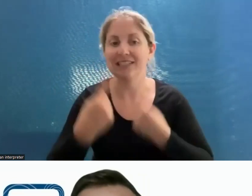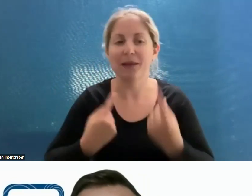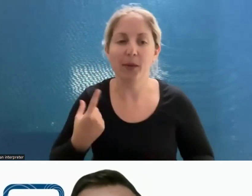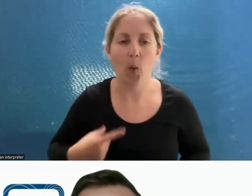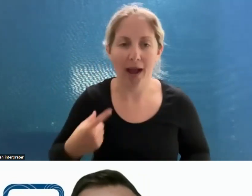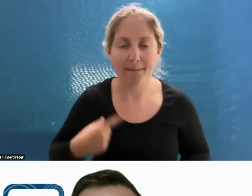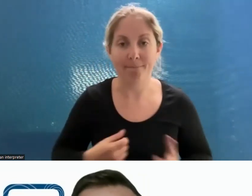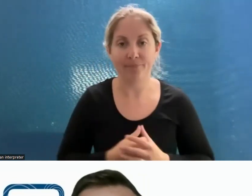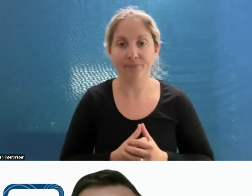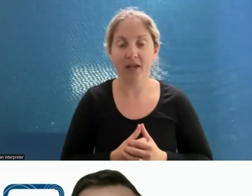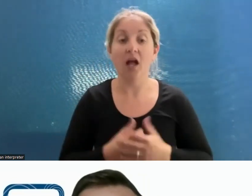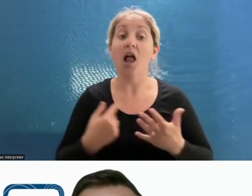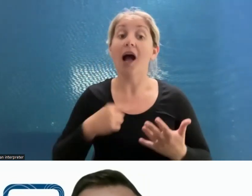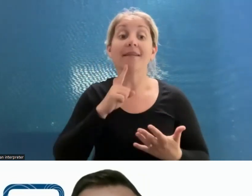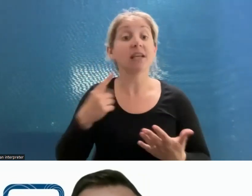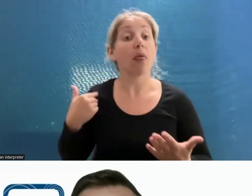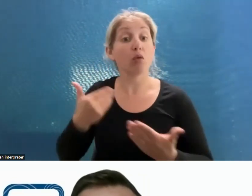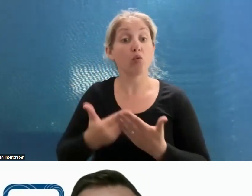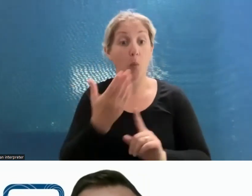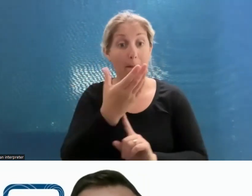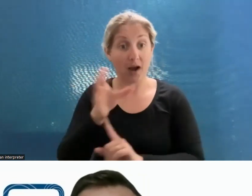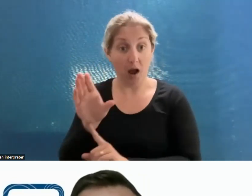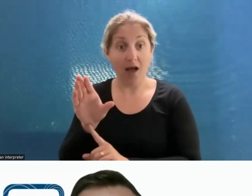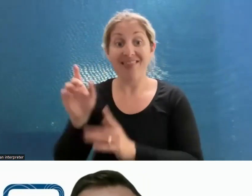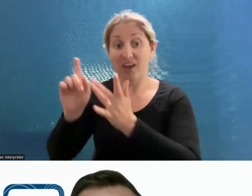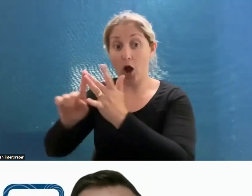As we said throughout this presentation the Independent Expert's recommendation is non